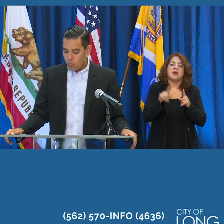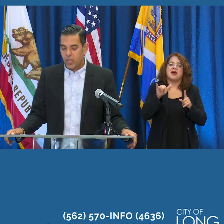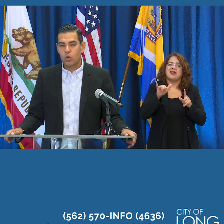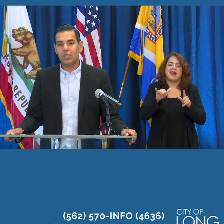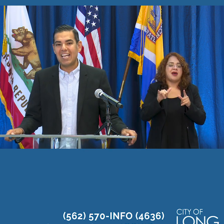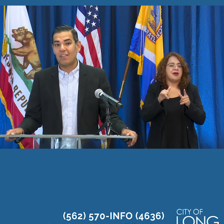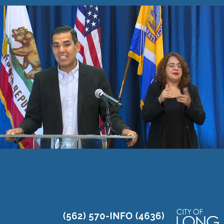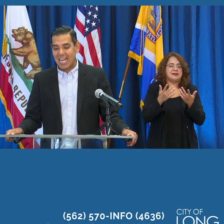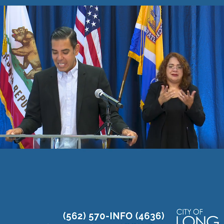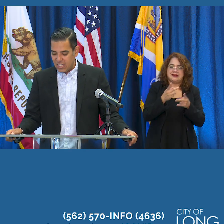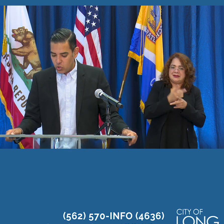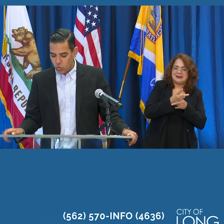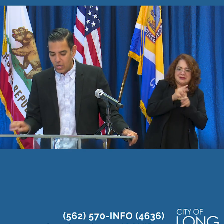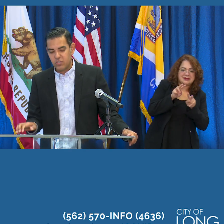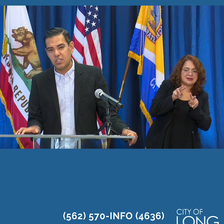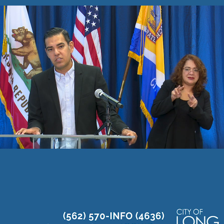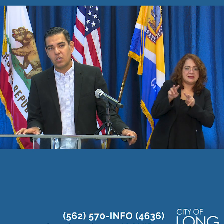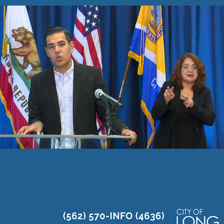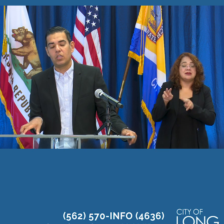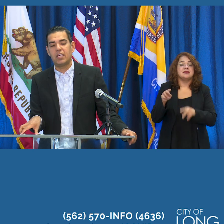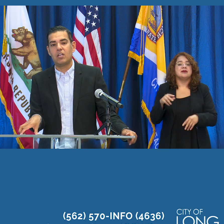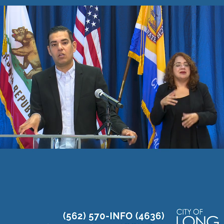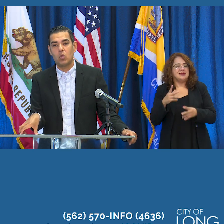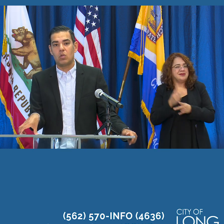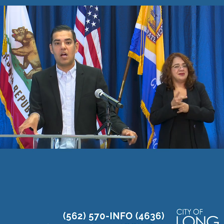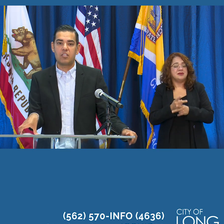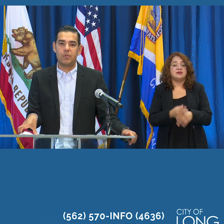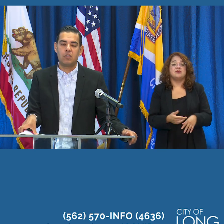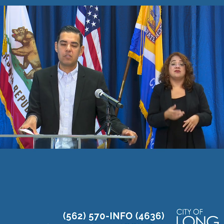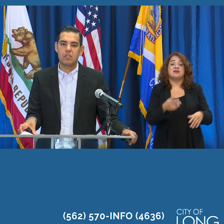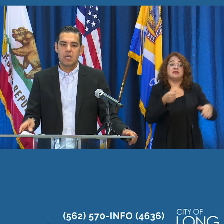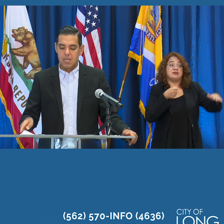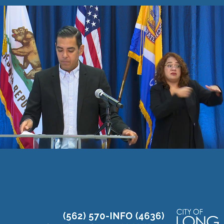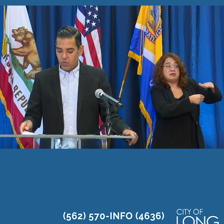We currently have 92 residents that are currently in our local hospitals.